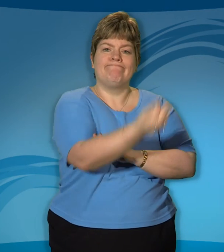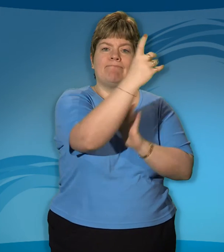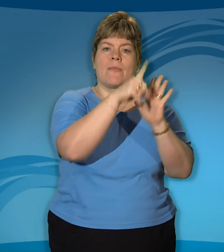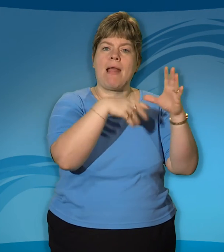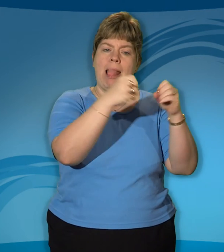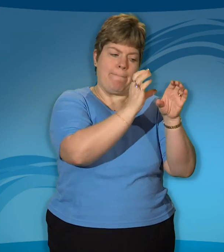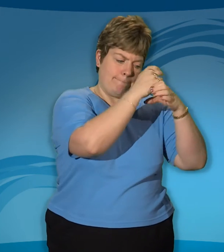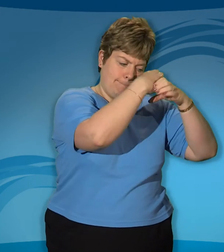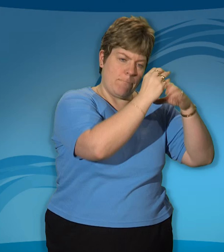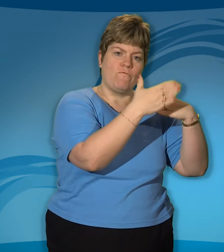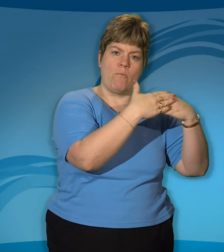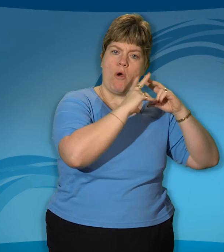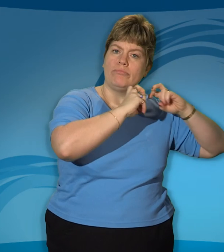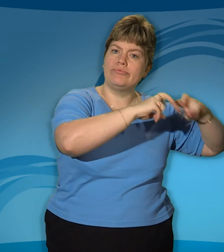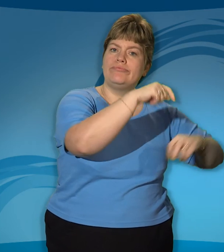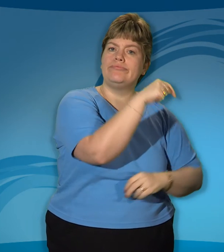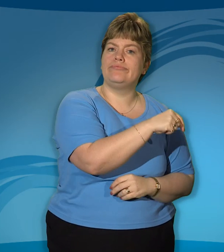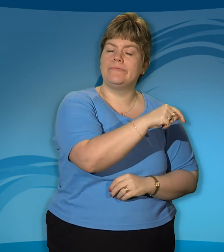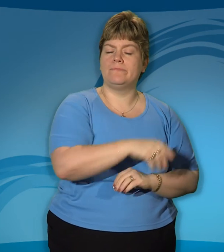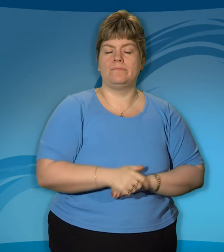laboratory for further examination.